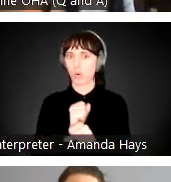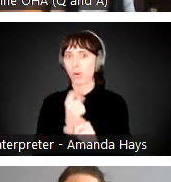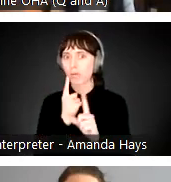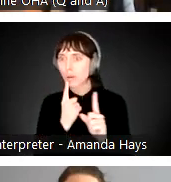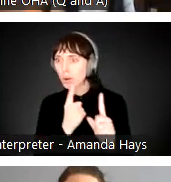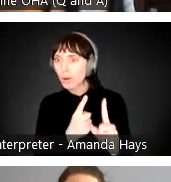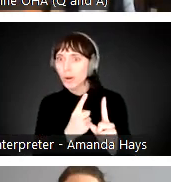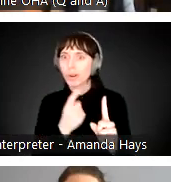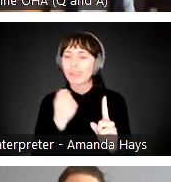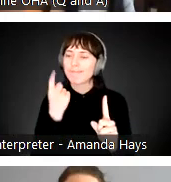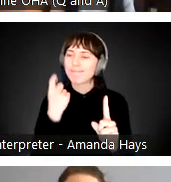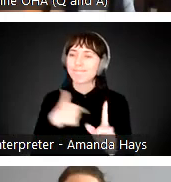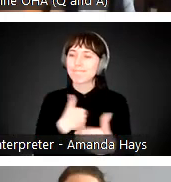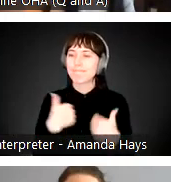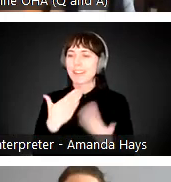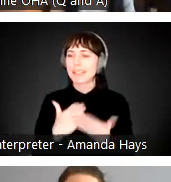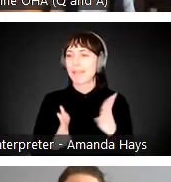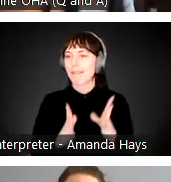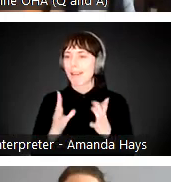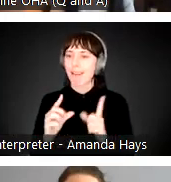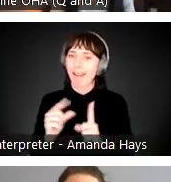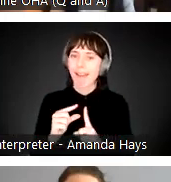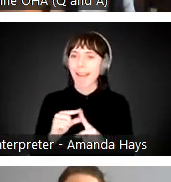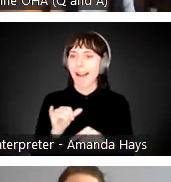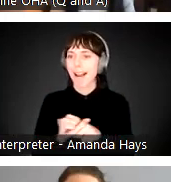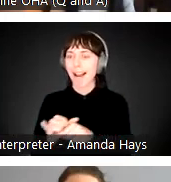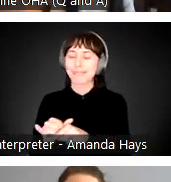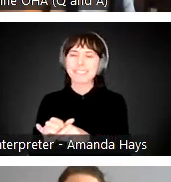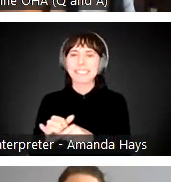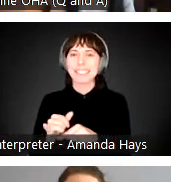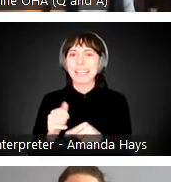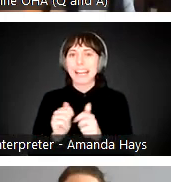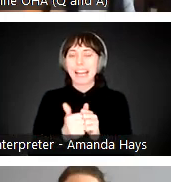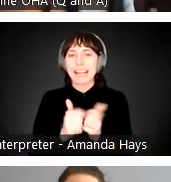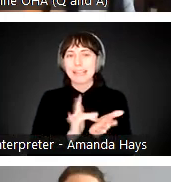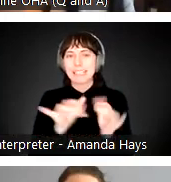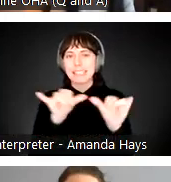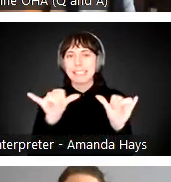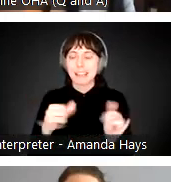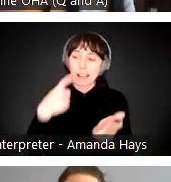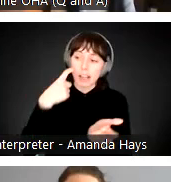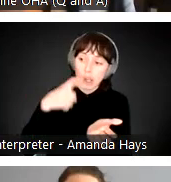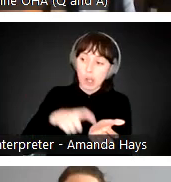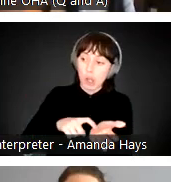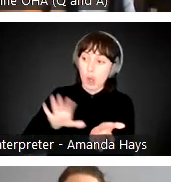this sort of, how the medical system acknowledges your ability to know